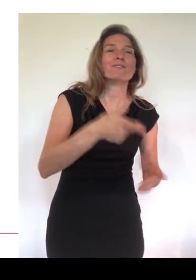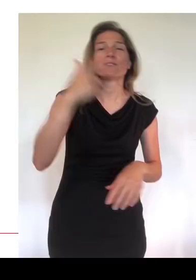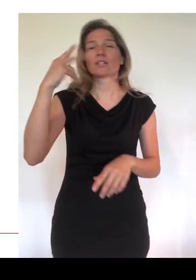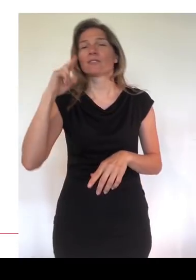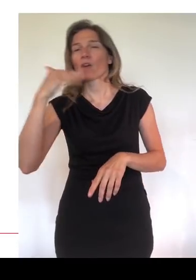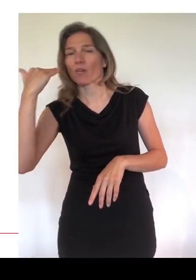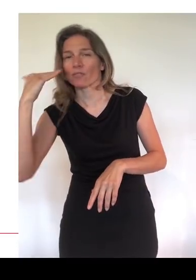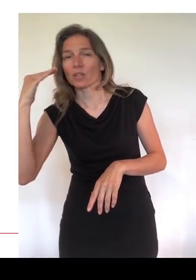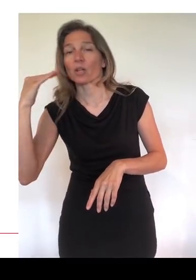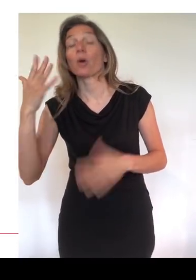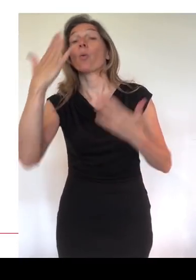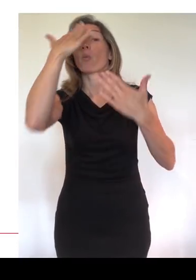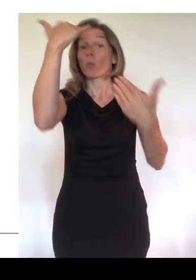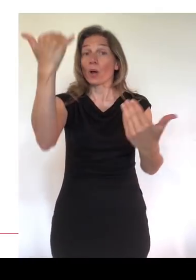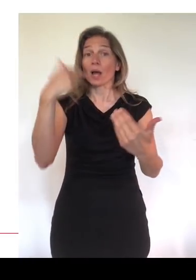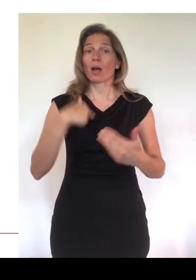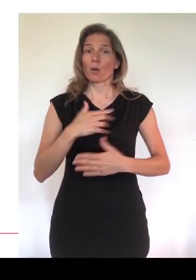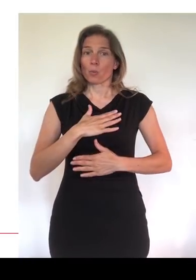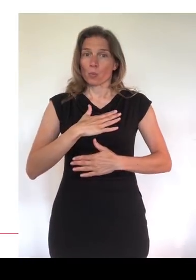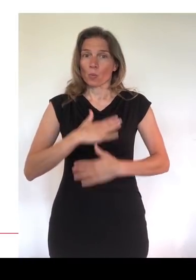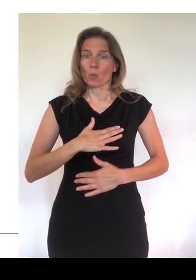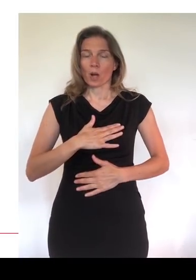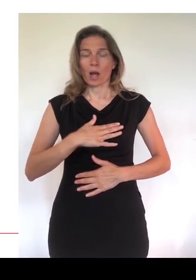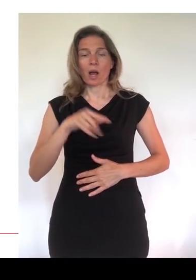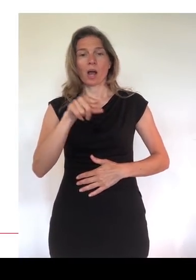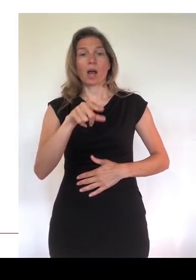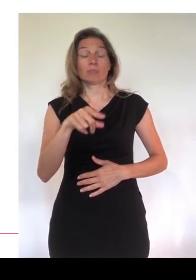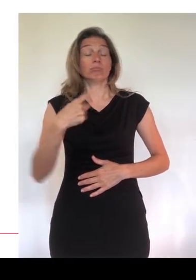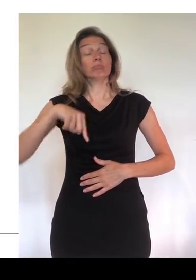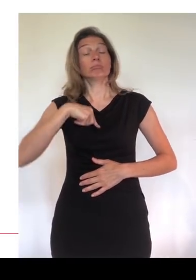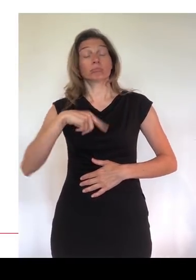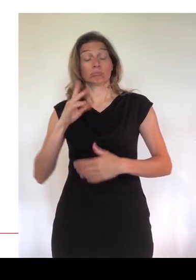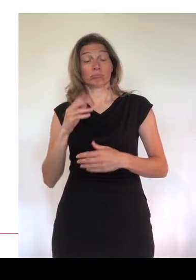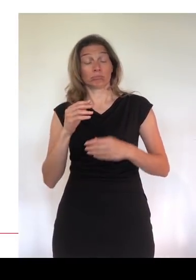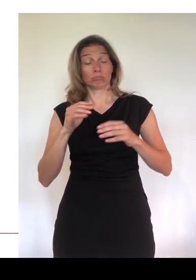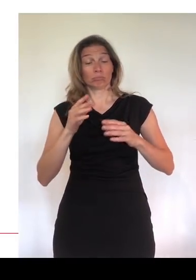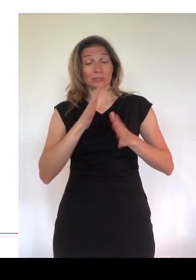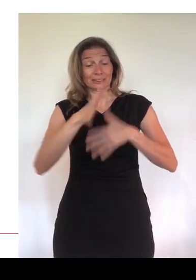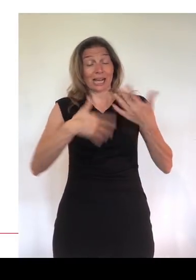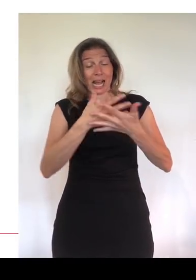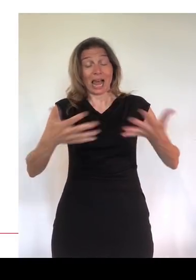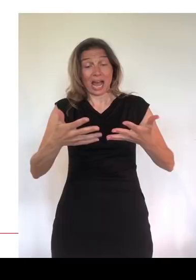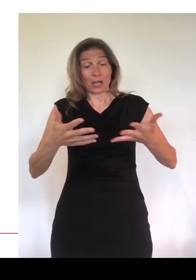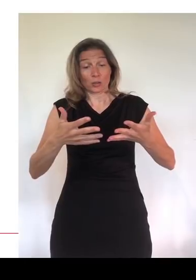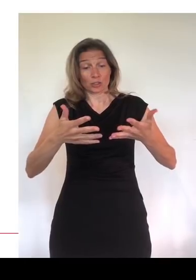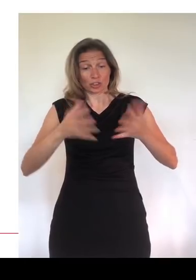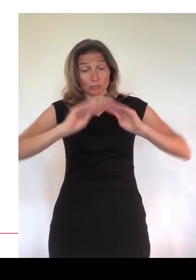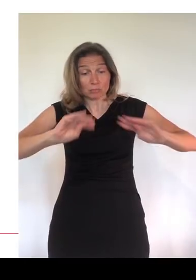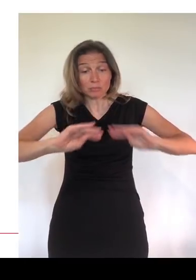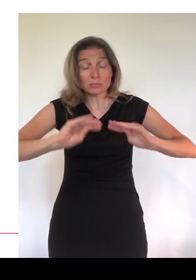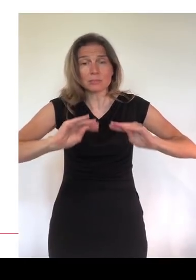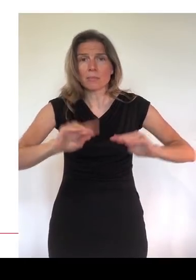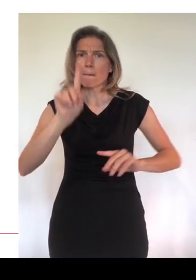are very young in an early intervention environment and that means that